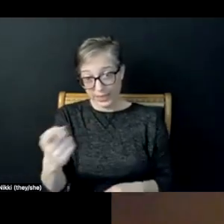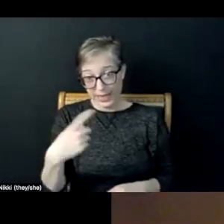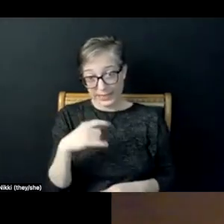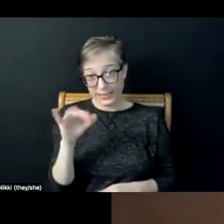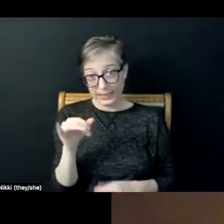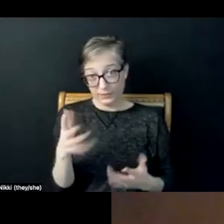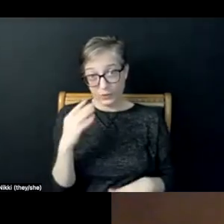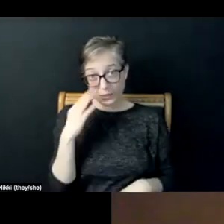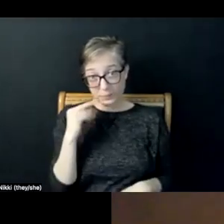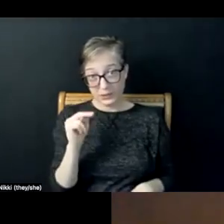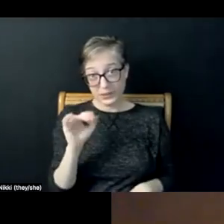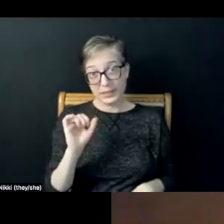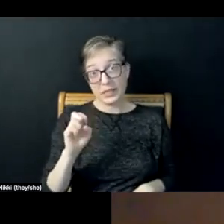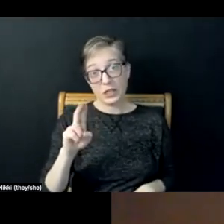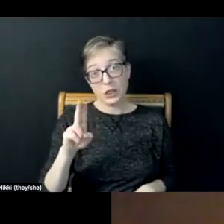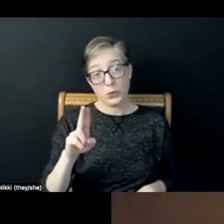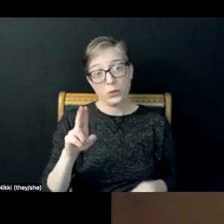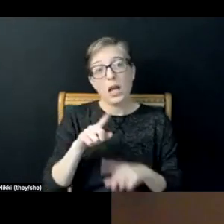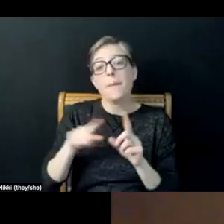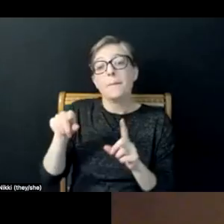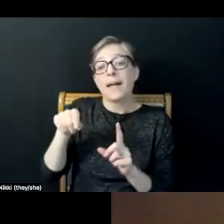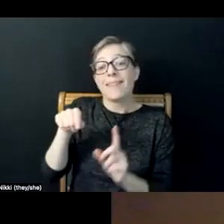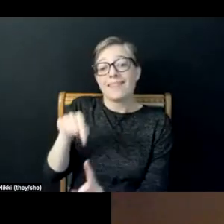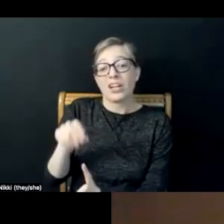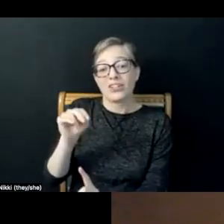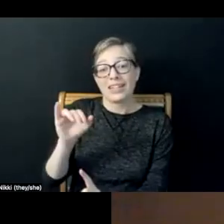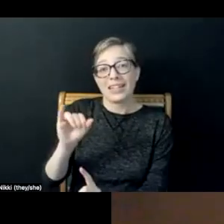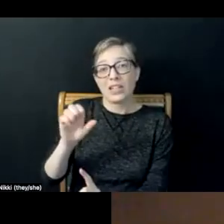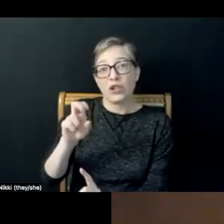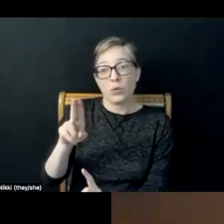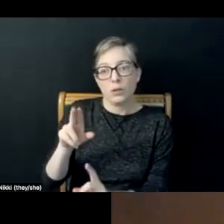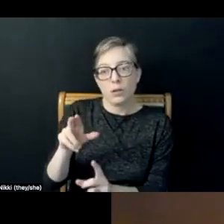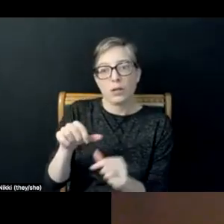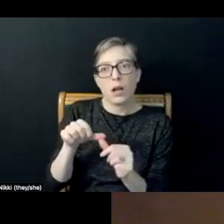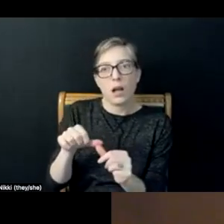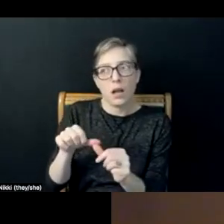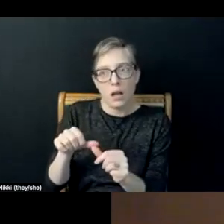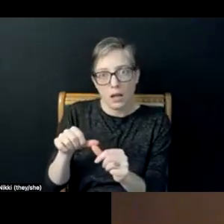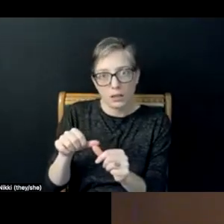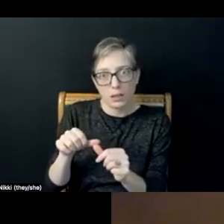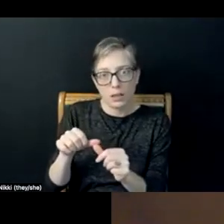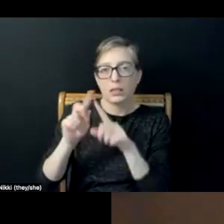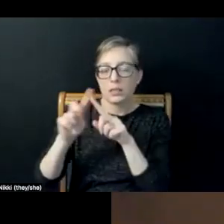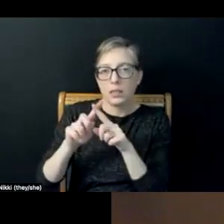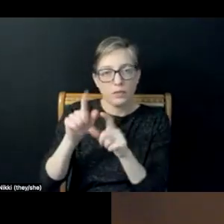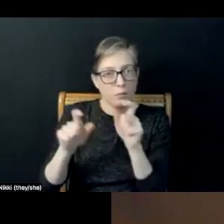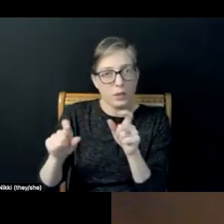But in the NICU, you're constantly dealing with different people all day, even within the same hour.